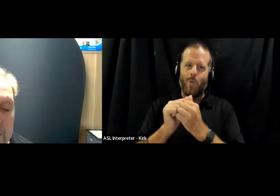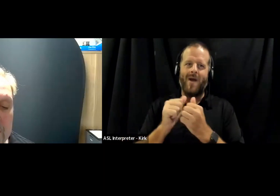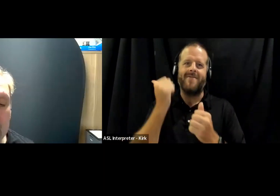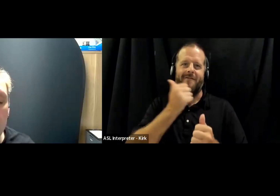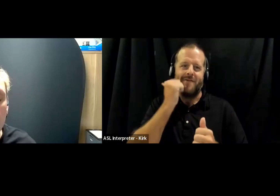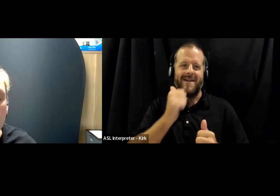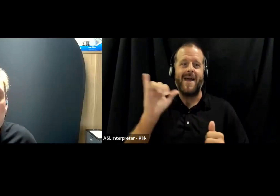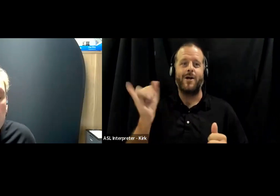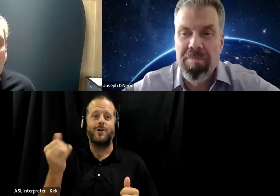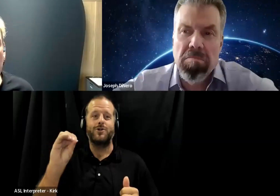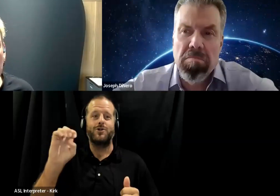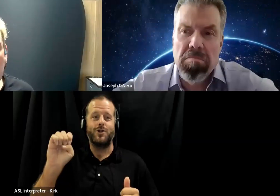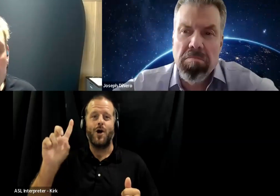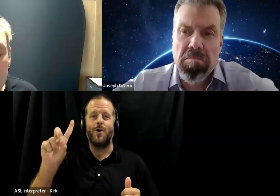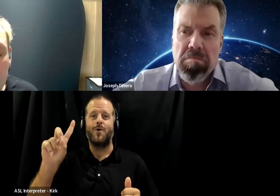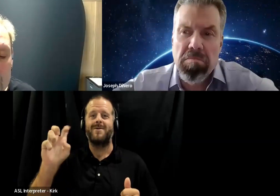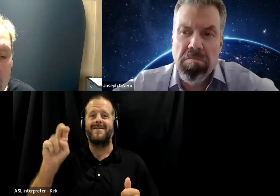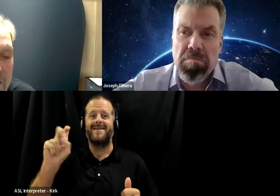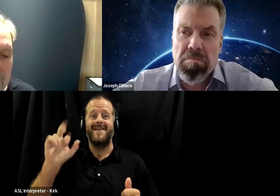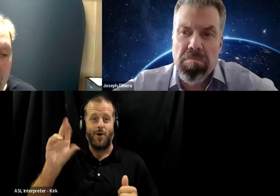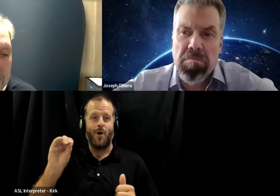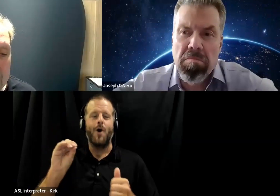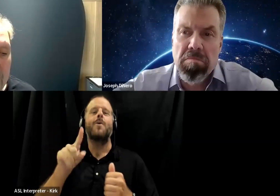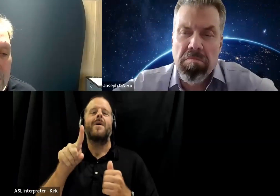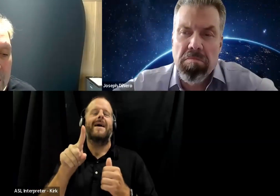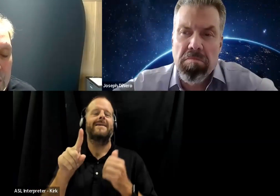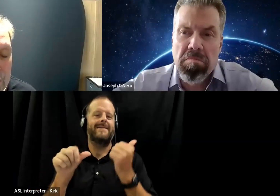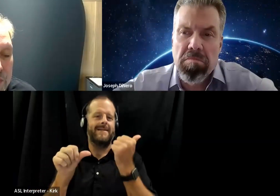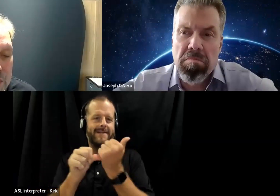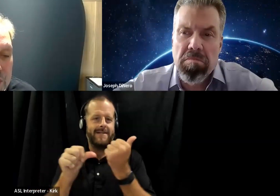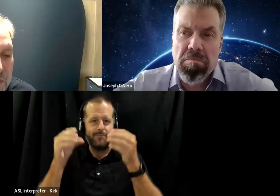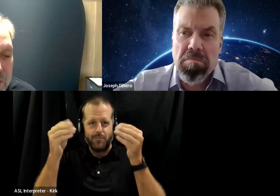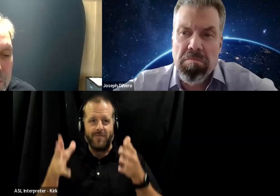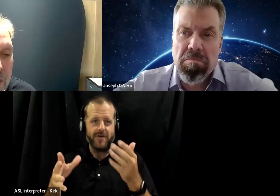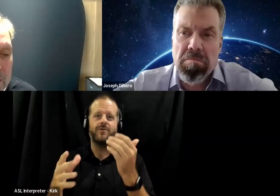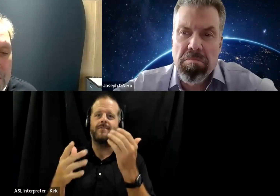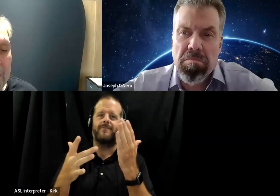is the Assistant Program Director of Assistive Tech at Helen Keller Services for the Blind.